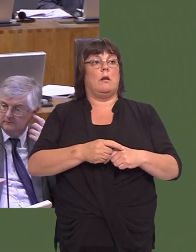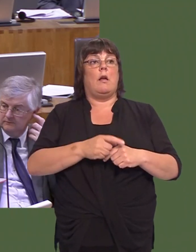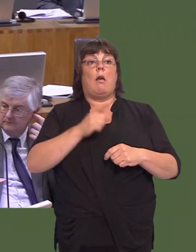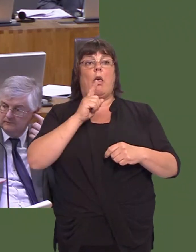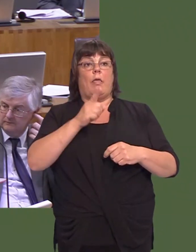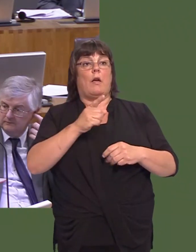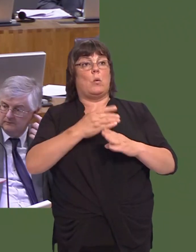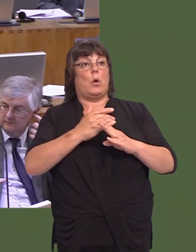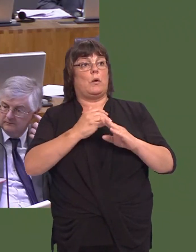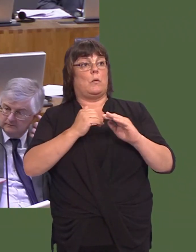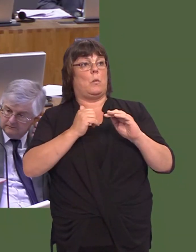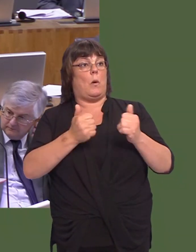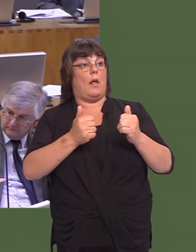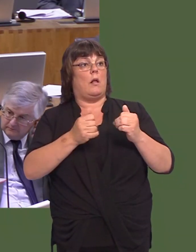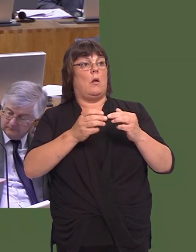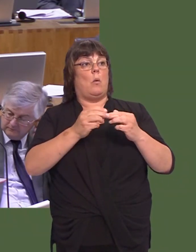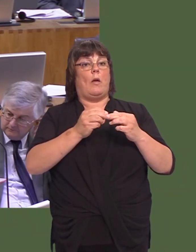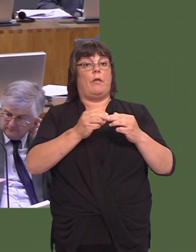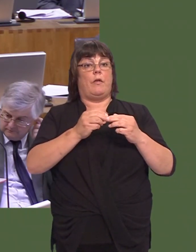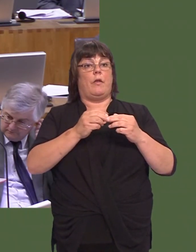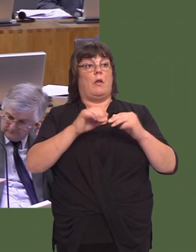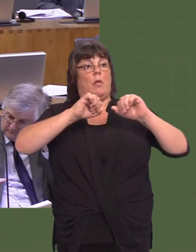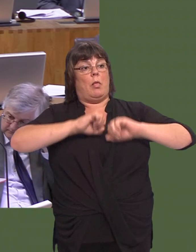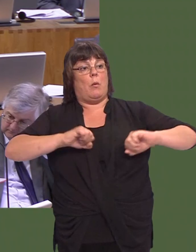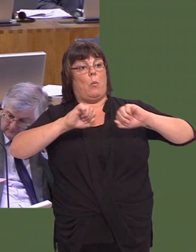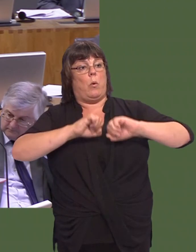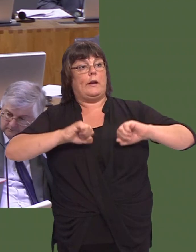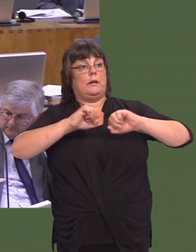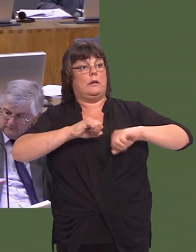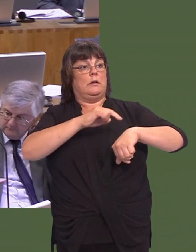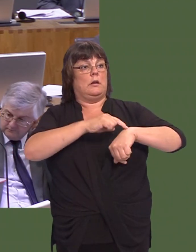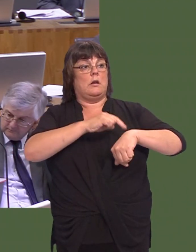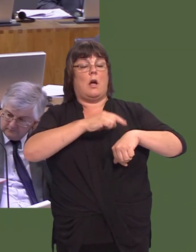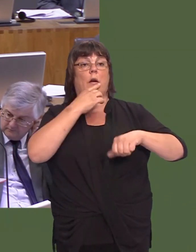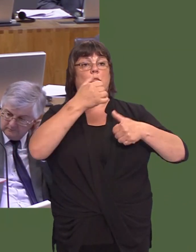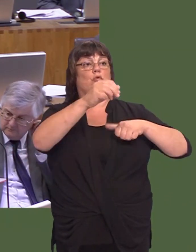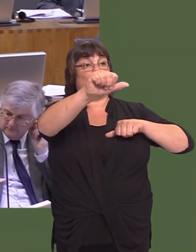Of course, that is very effective in getting rid of the backlog of patients who need the